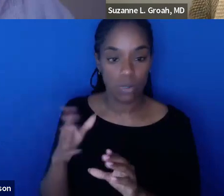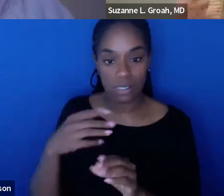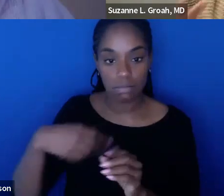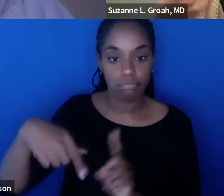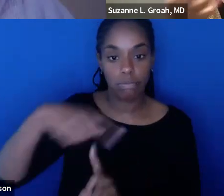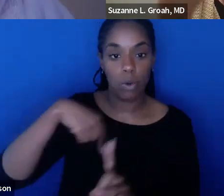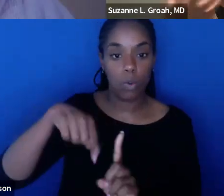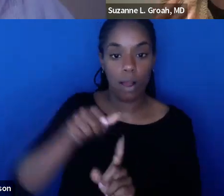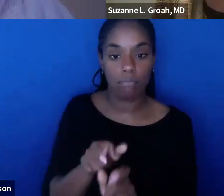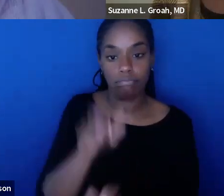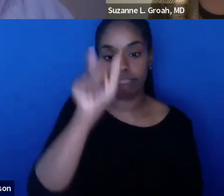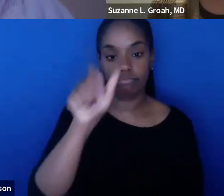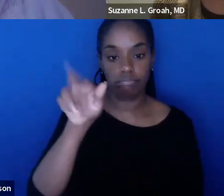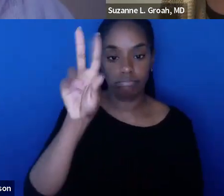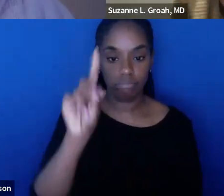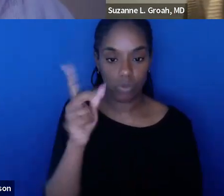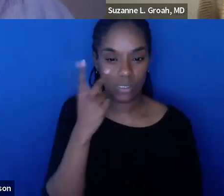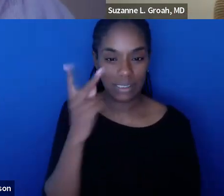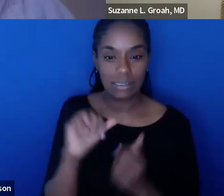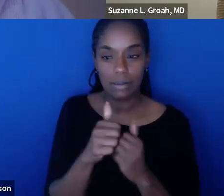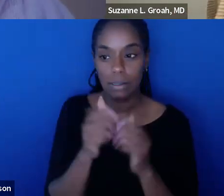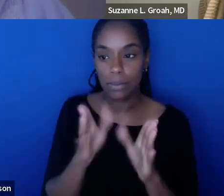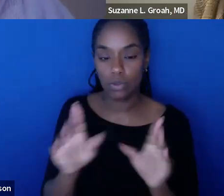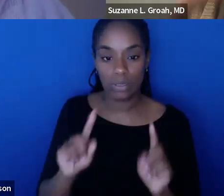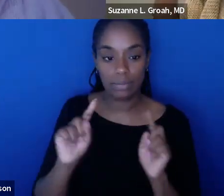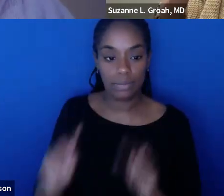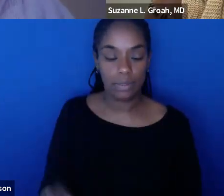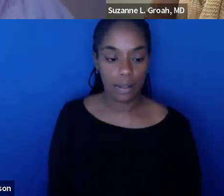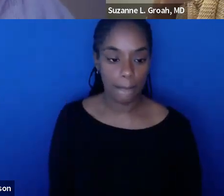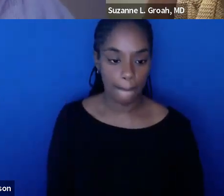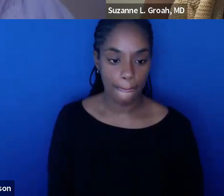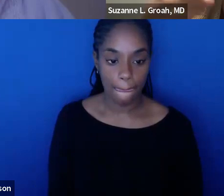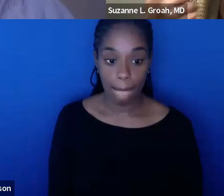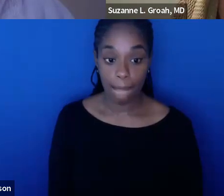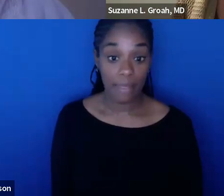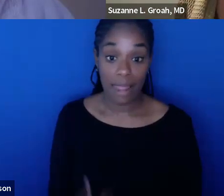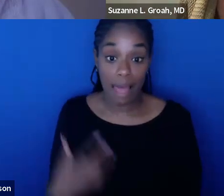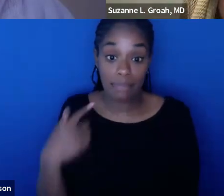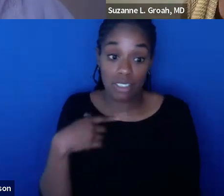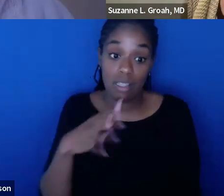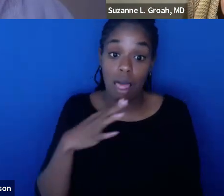see how someone responds to that. I'm just kind of like talking as I go right now.